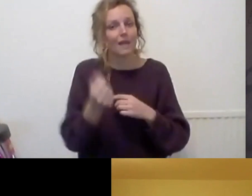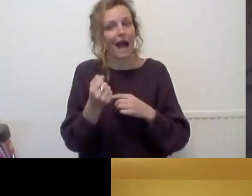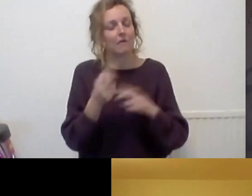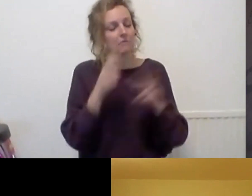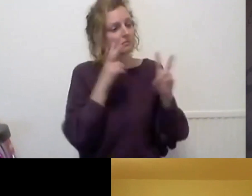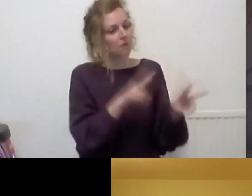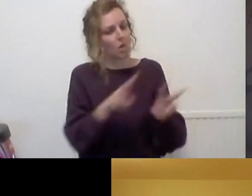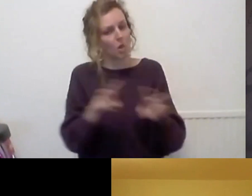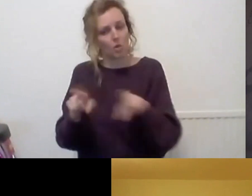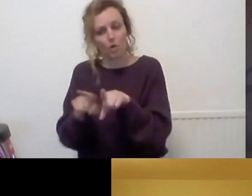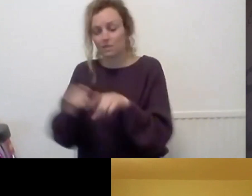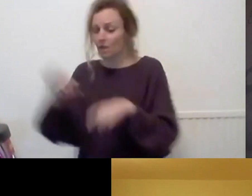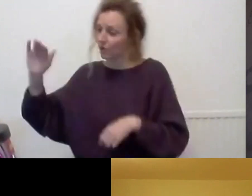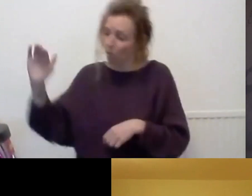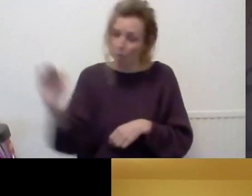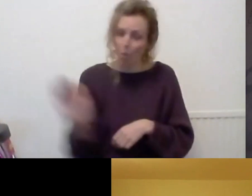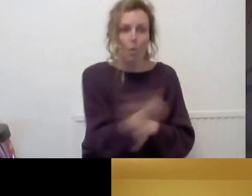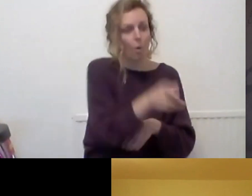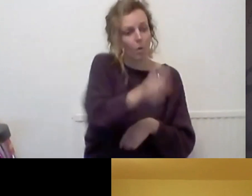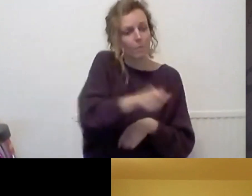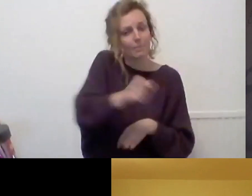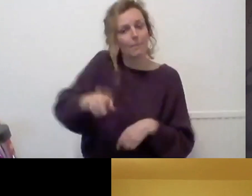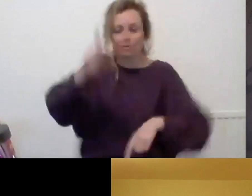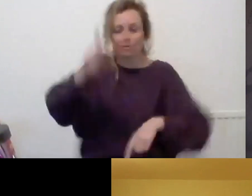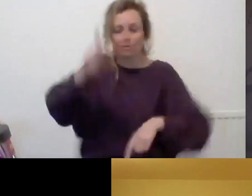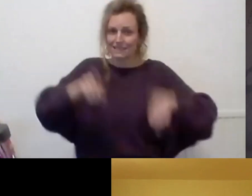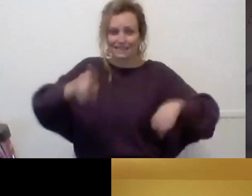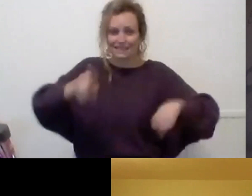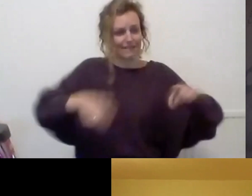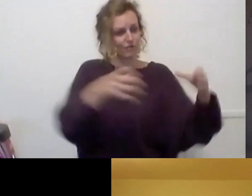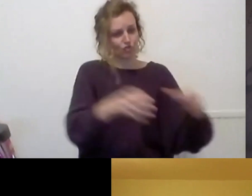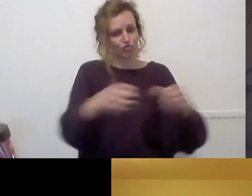been tested in the different groups and also the different age groups. Sometimes as we get older,